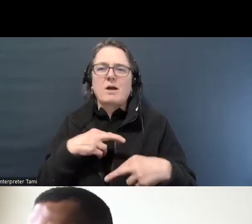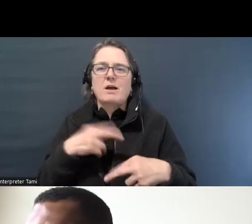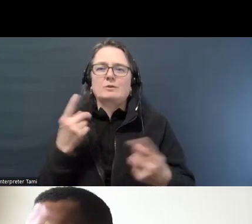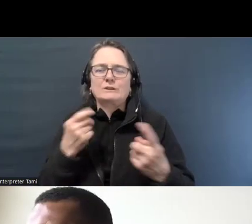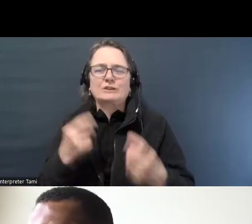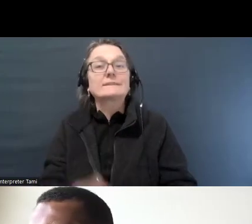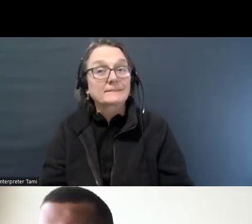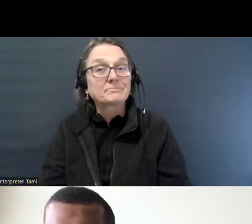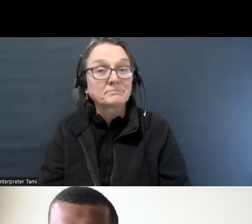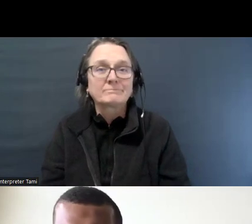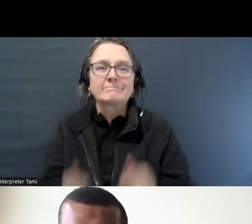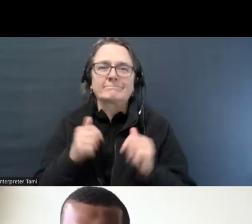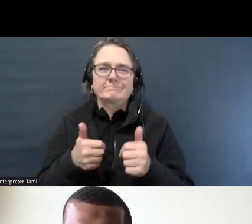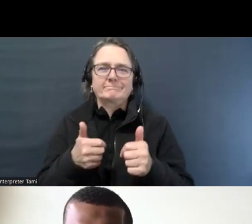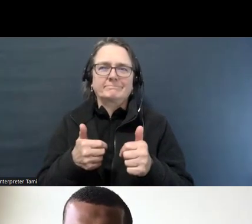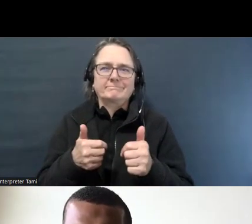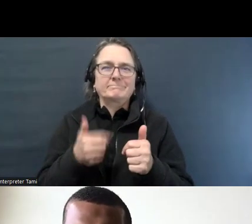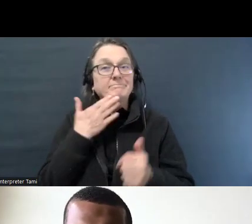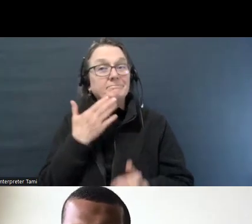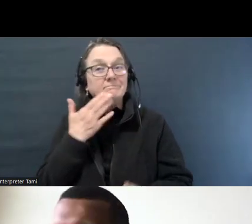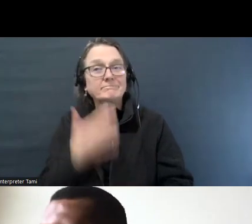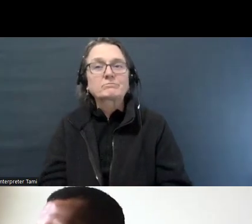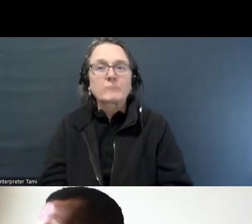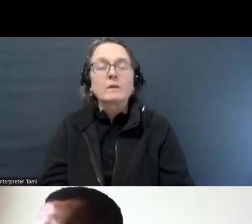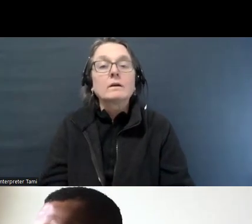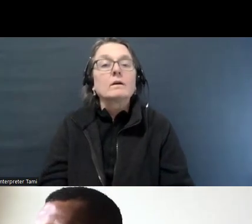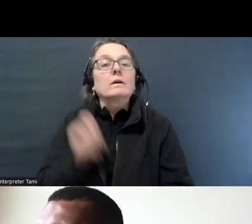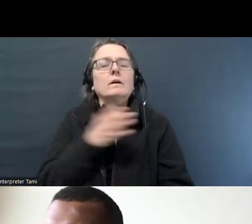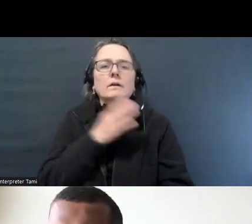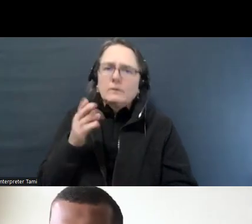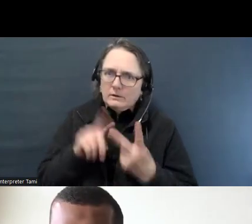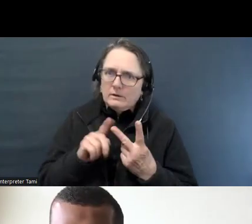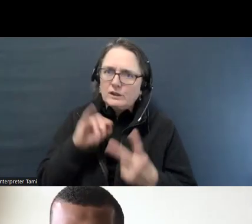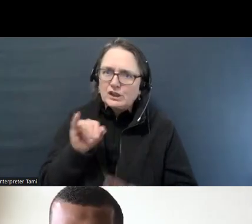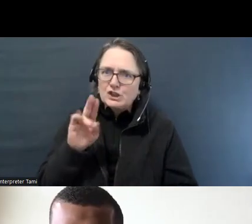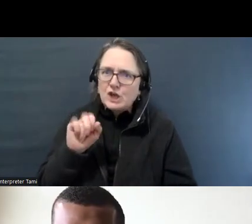Fantastic. Thank you. So, Justice, I would like to start with you.